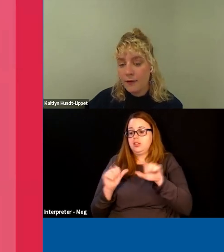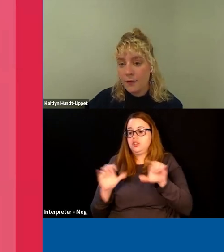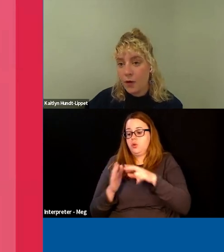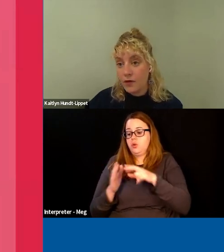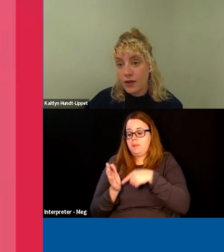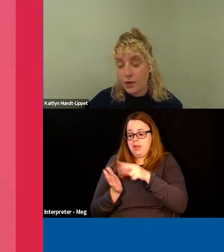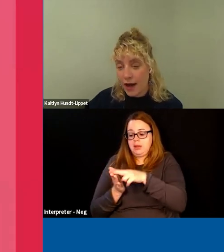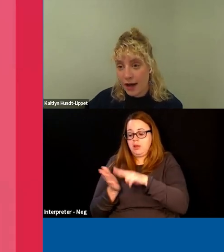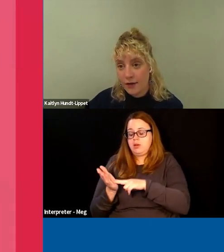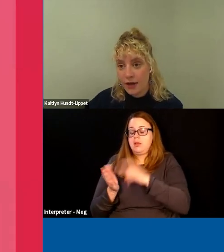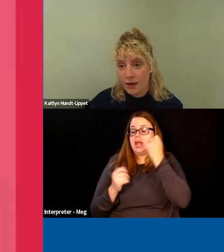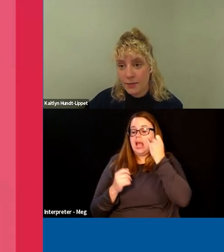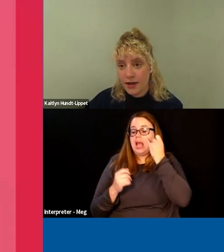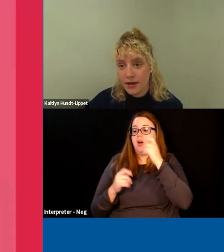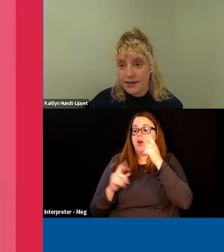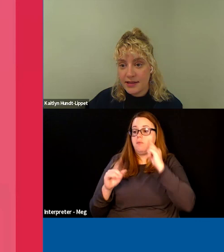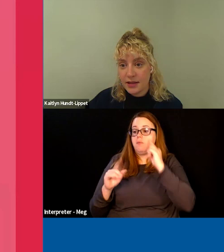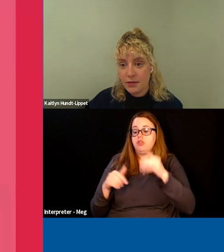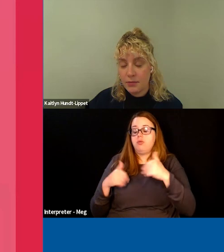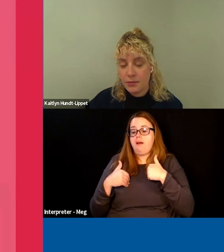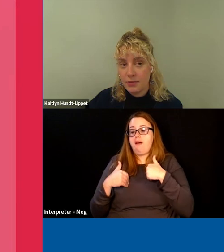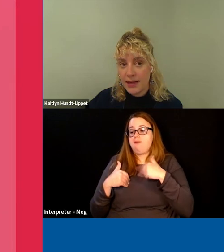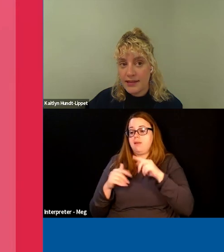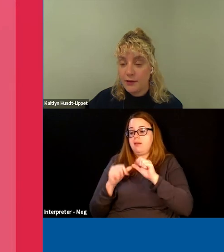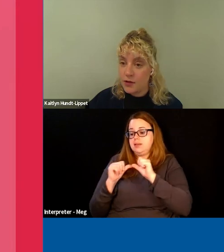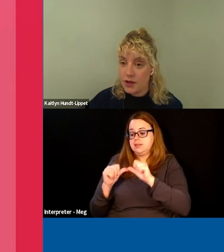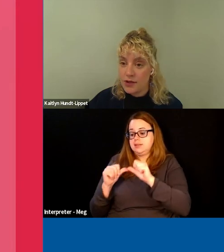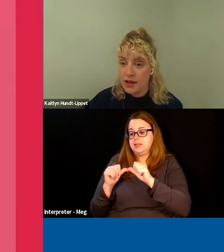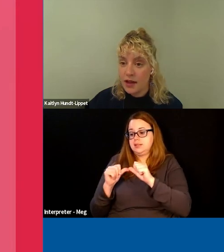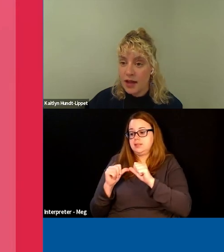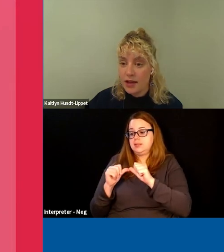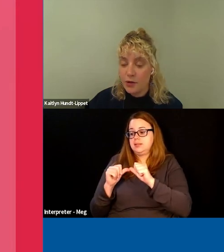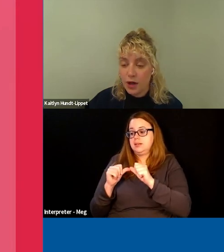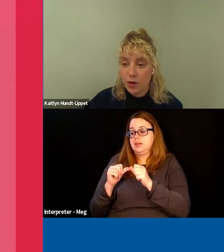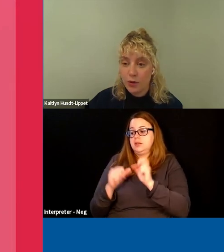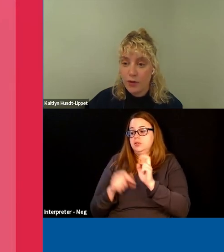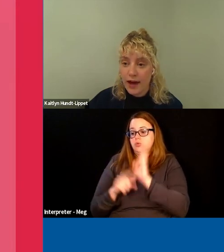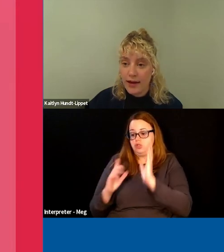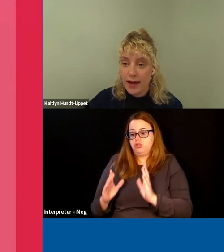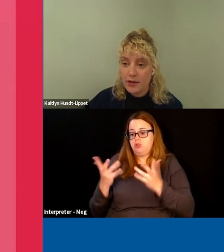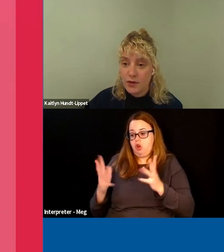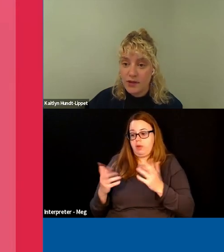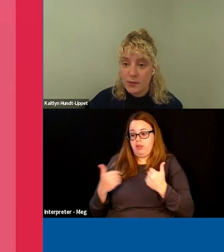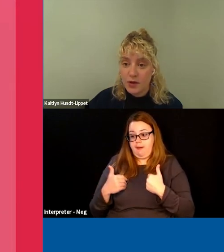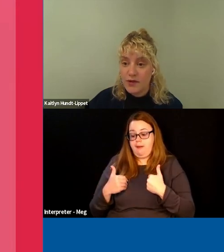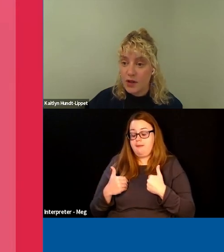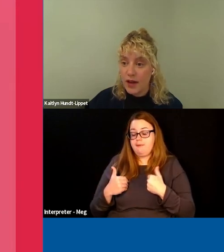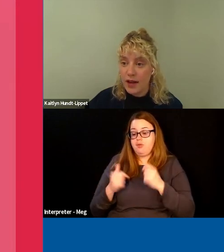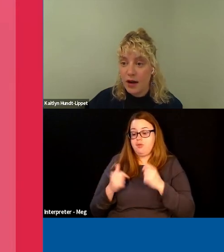If, hopefully you have an existing basis of users and you can go through that and do some sort of survey